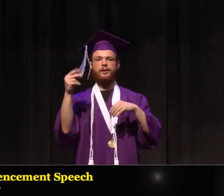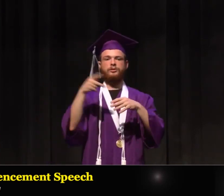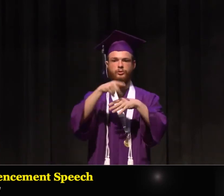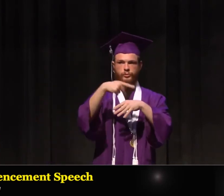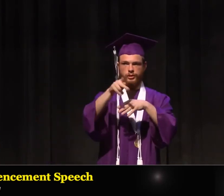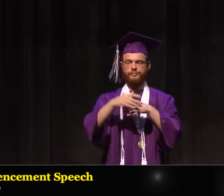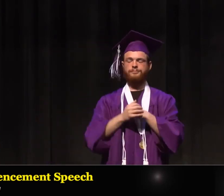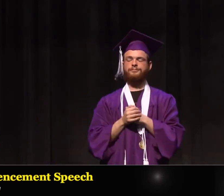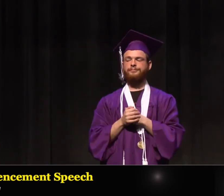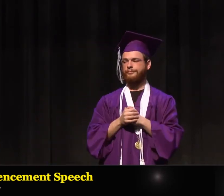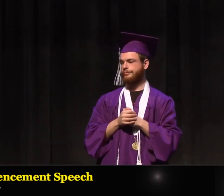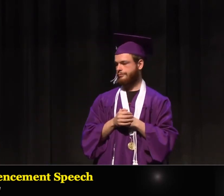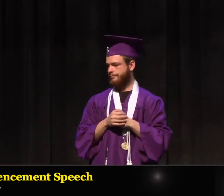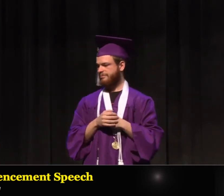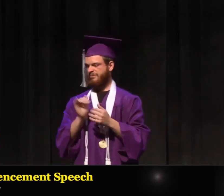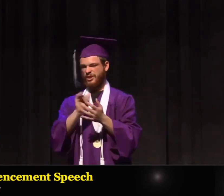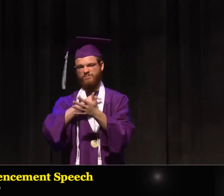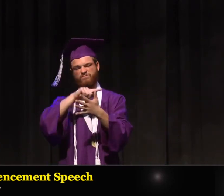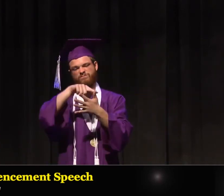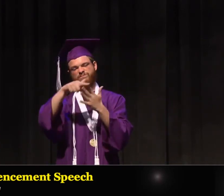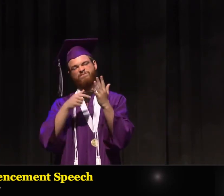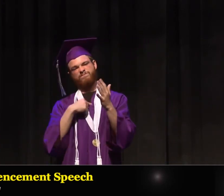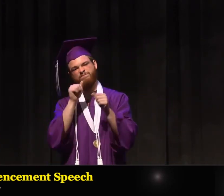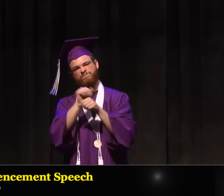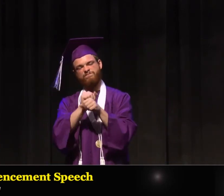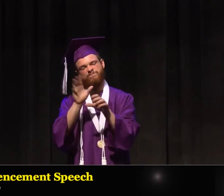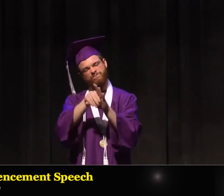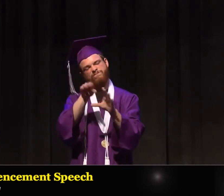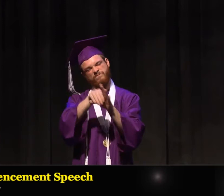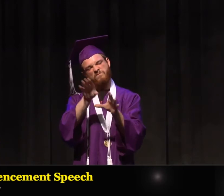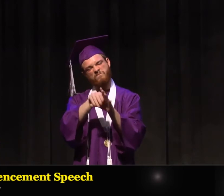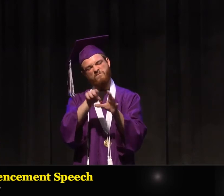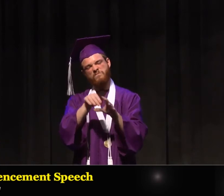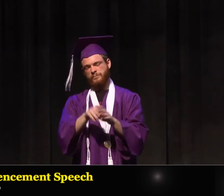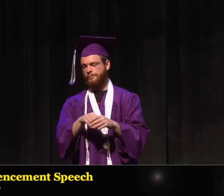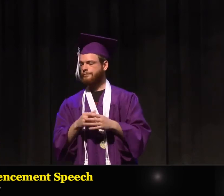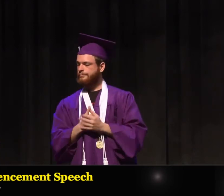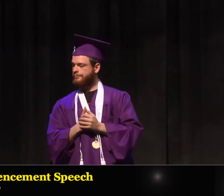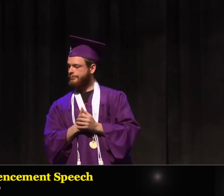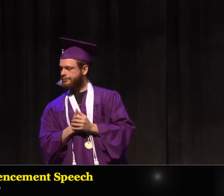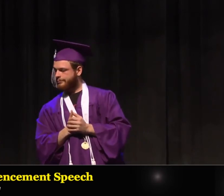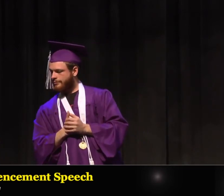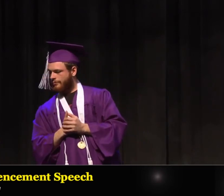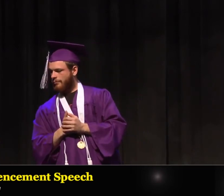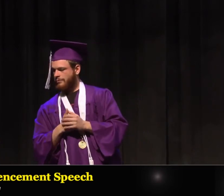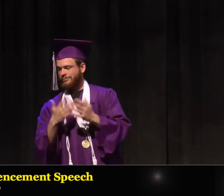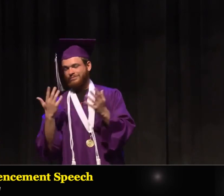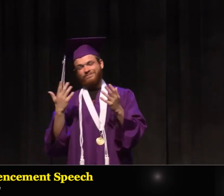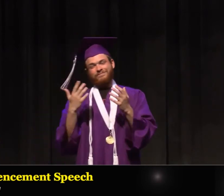basketball and track. All of those five sports I was involved in.